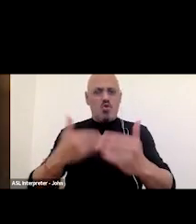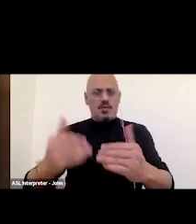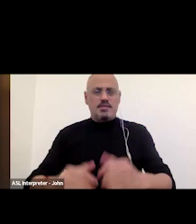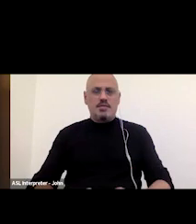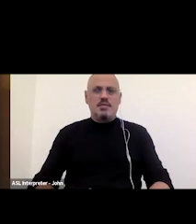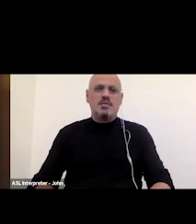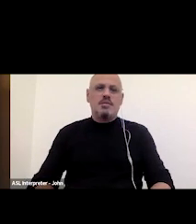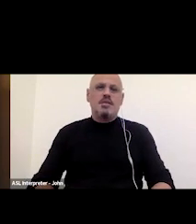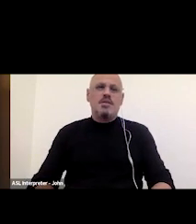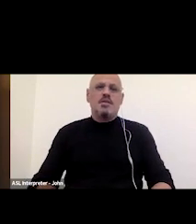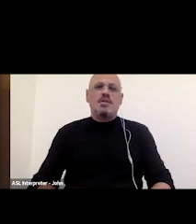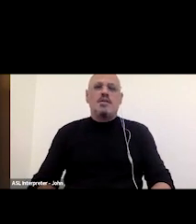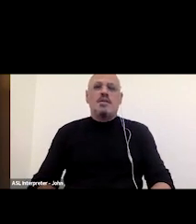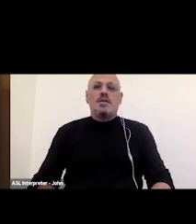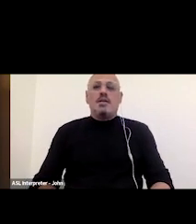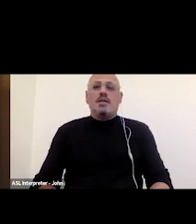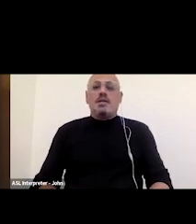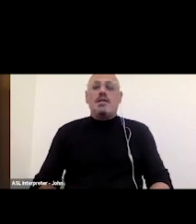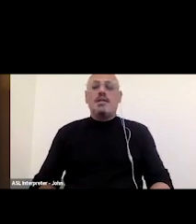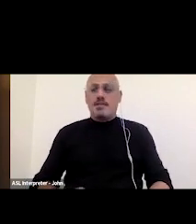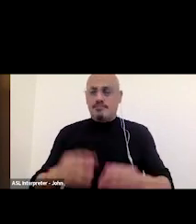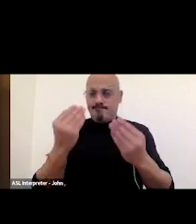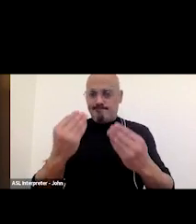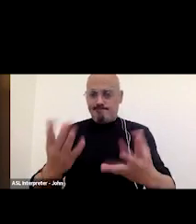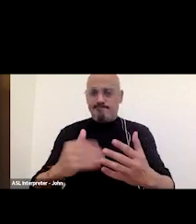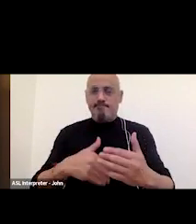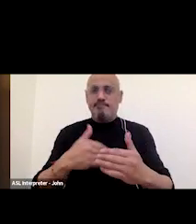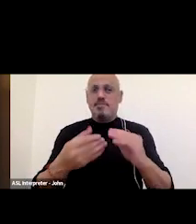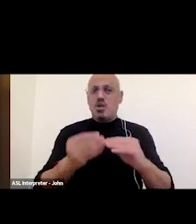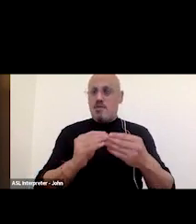and to note that at step five,